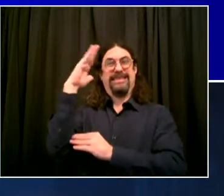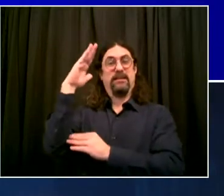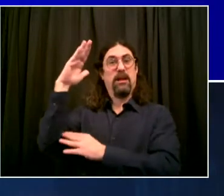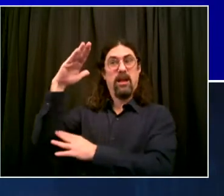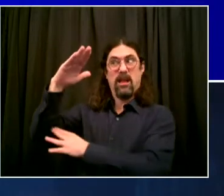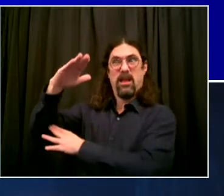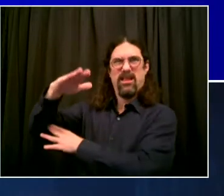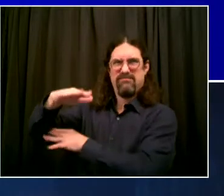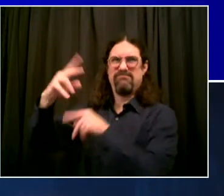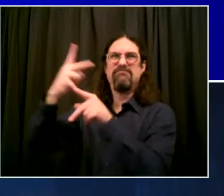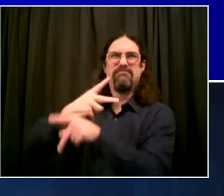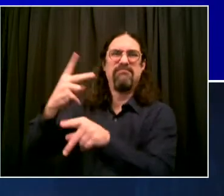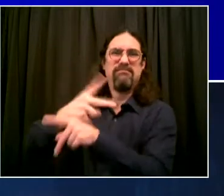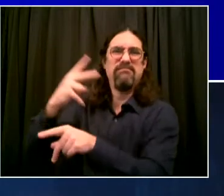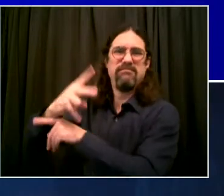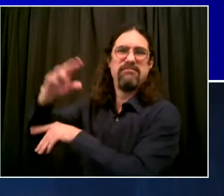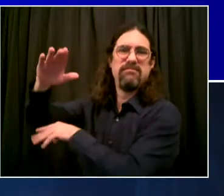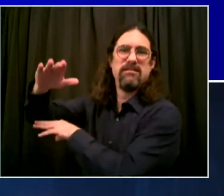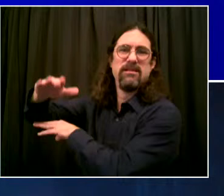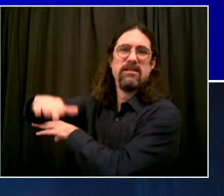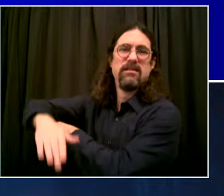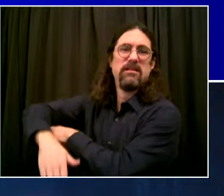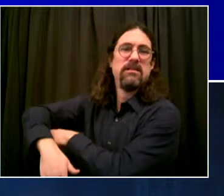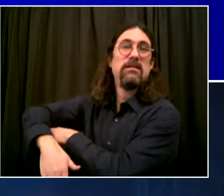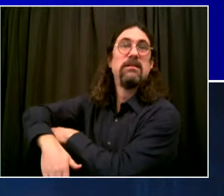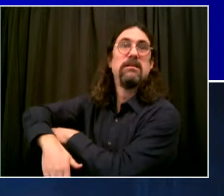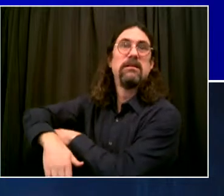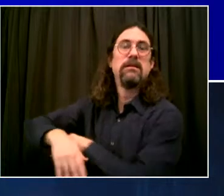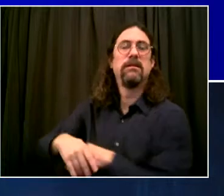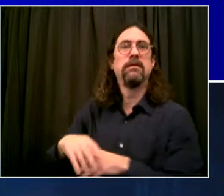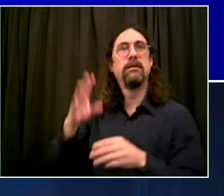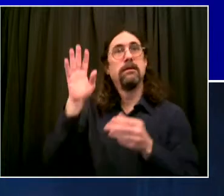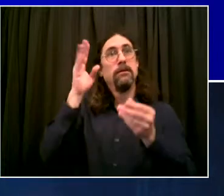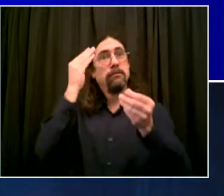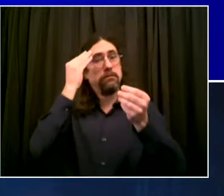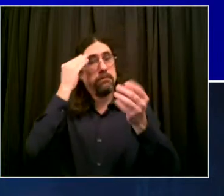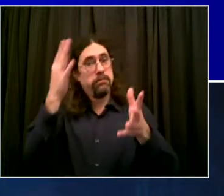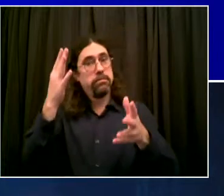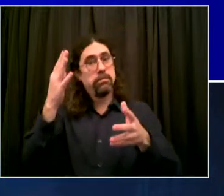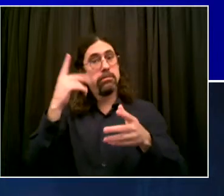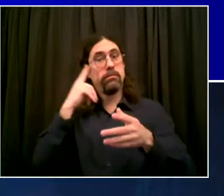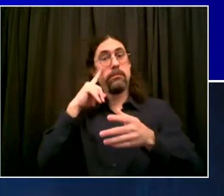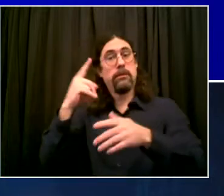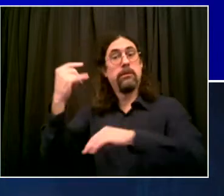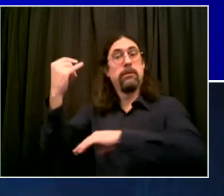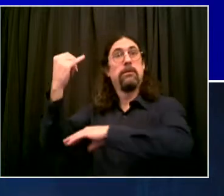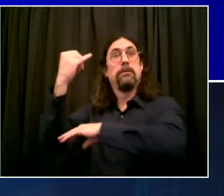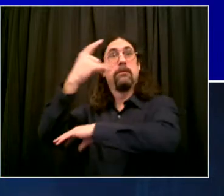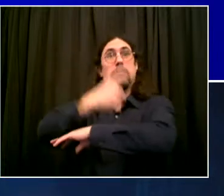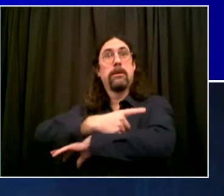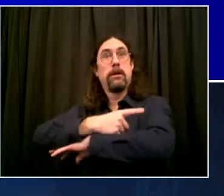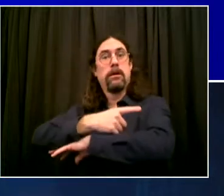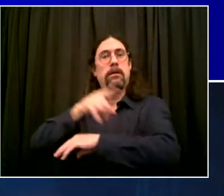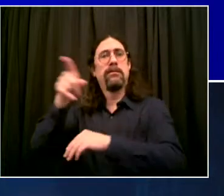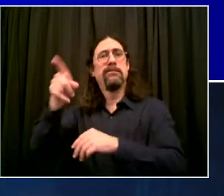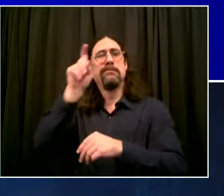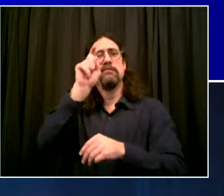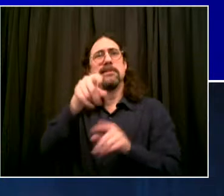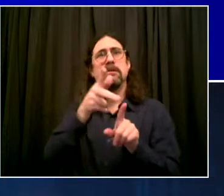GETETW ORORSE LATER INTO THE DAY AND EVENING. EVERYONE TAKE PRECAUTIONS TODAY. PARKING IS SUSPENDED ALTERNATE SIDE